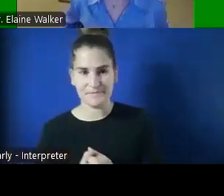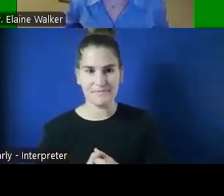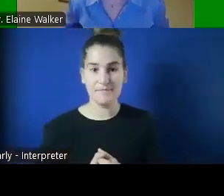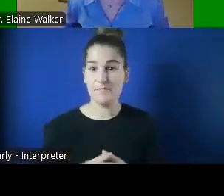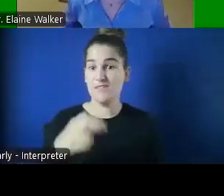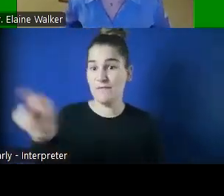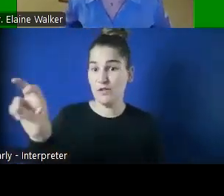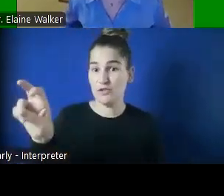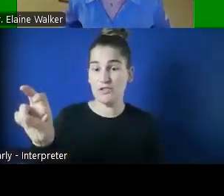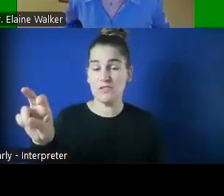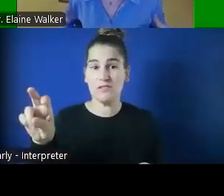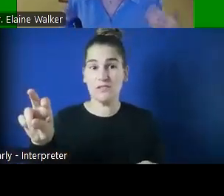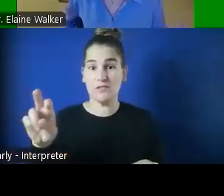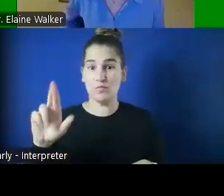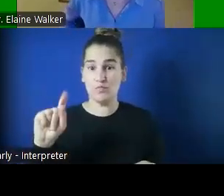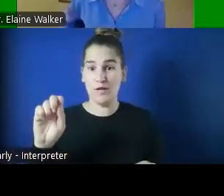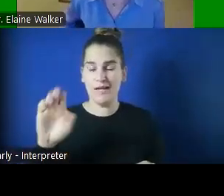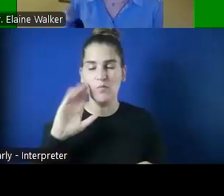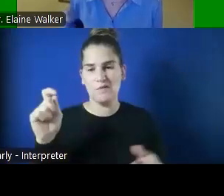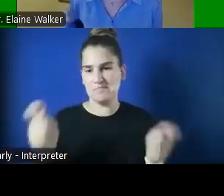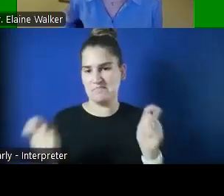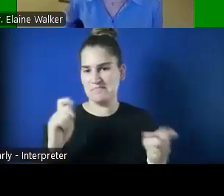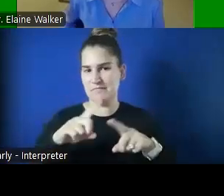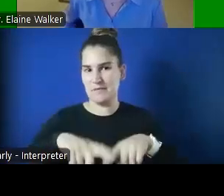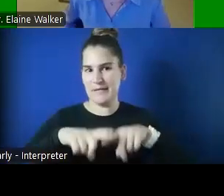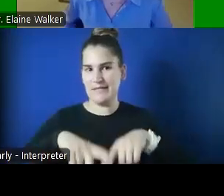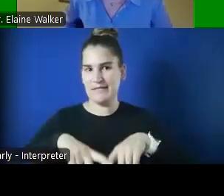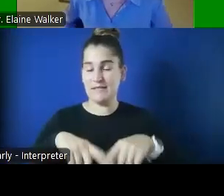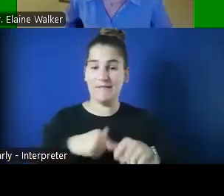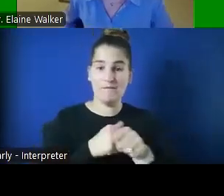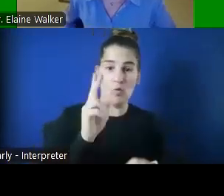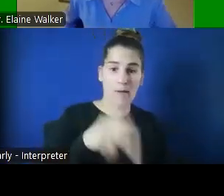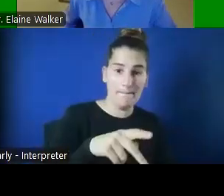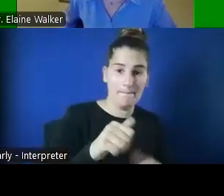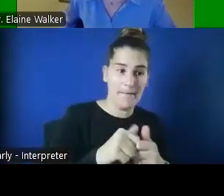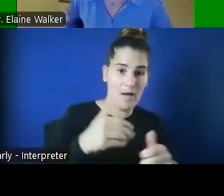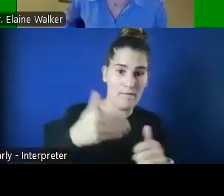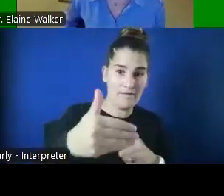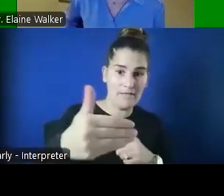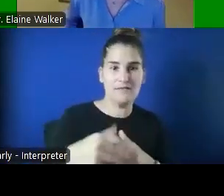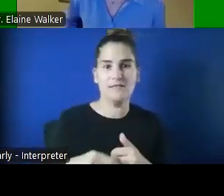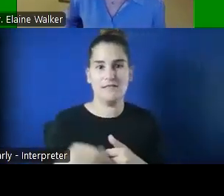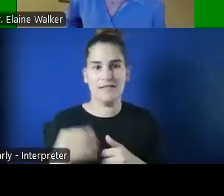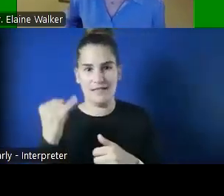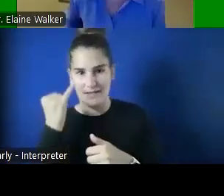varies as a function of the duration of the followup and it tends to increase over time